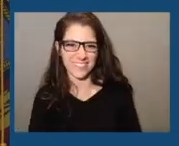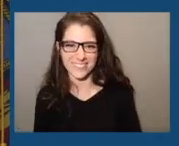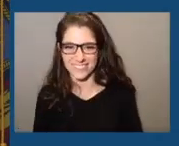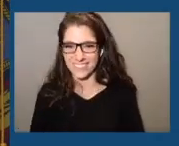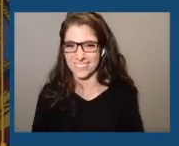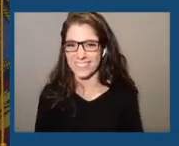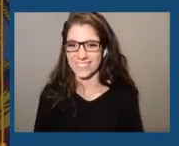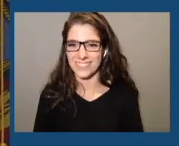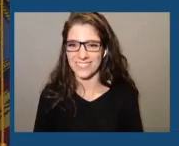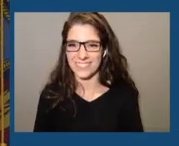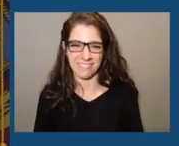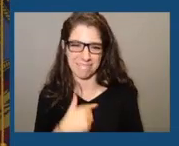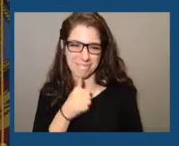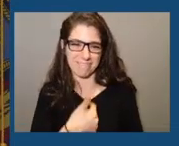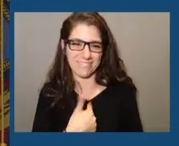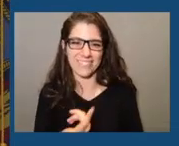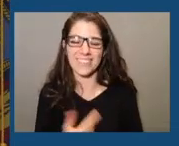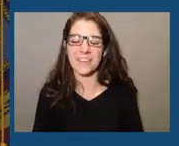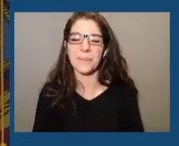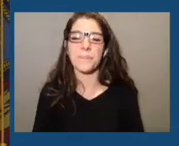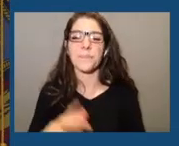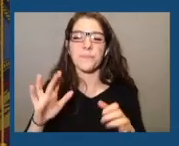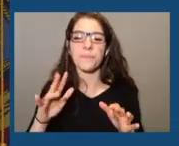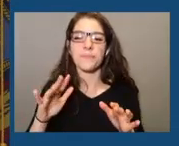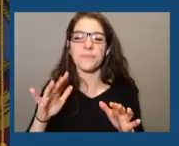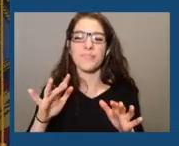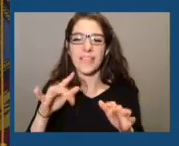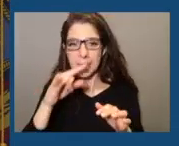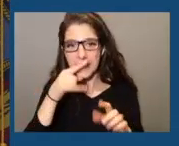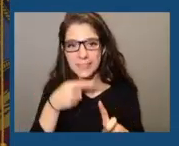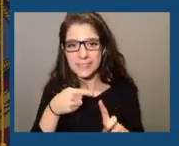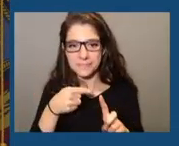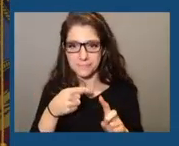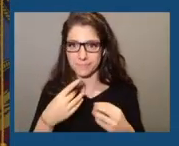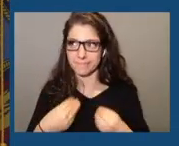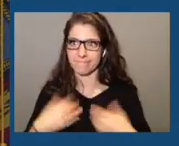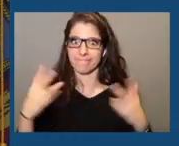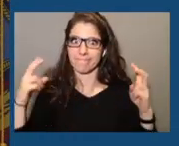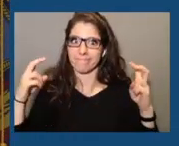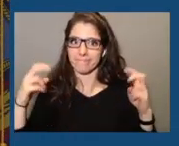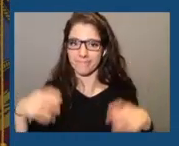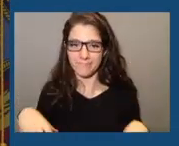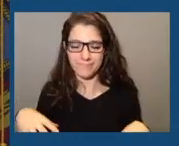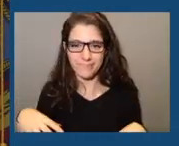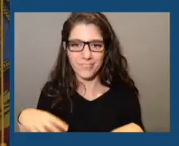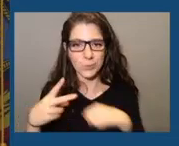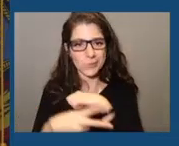Tik Tok challenge where kids were inspired to steal as many cars as they could,